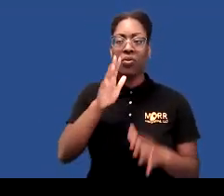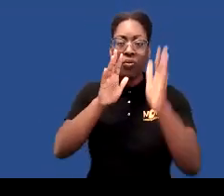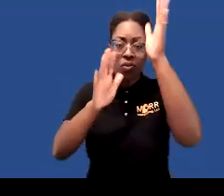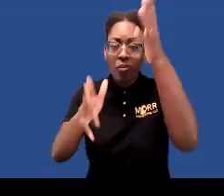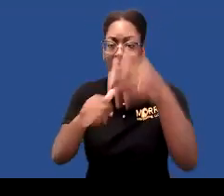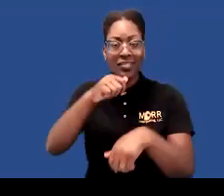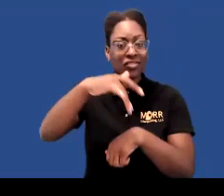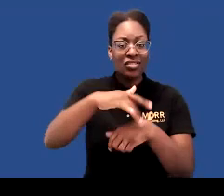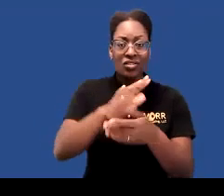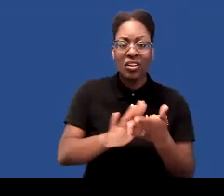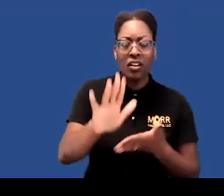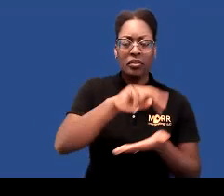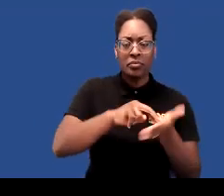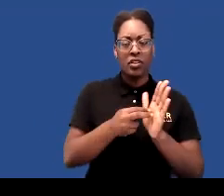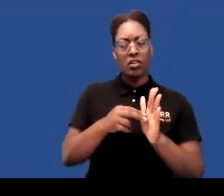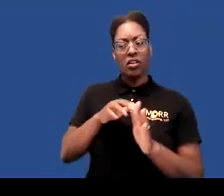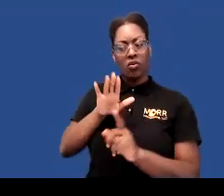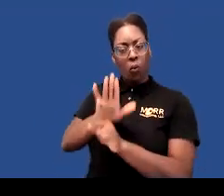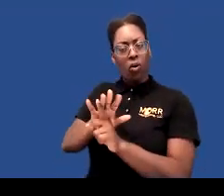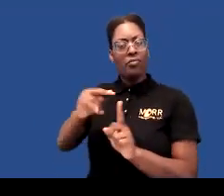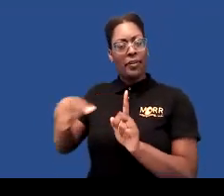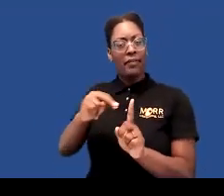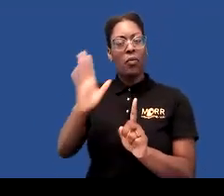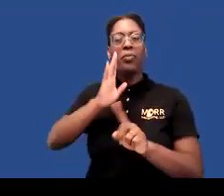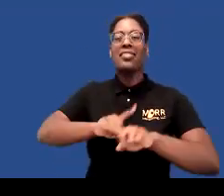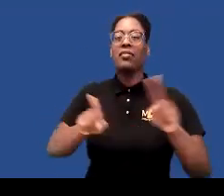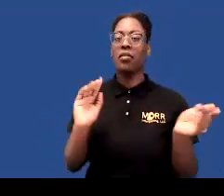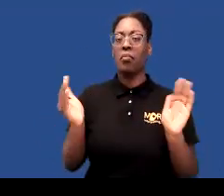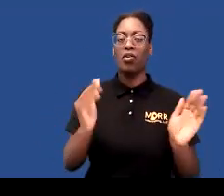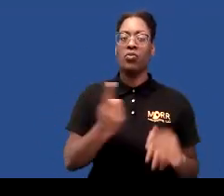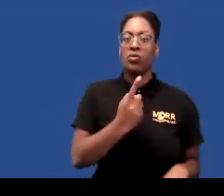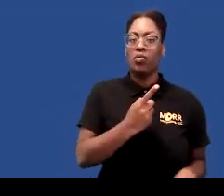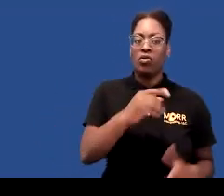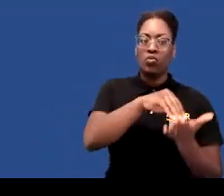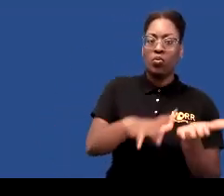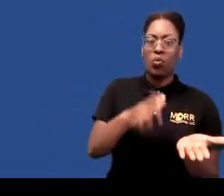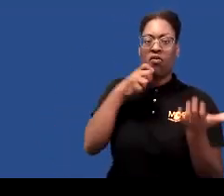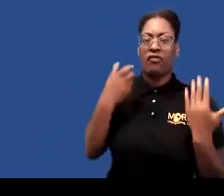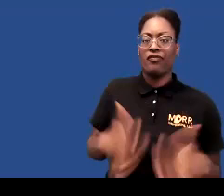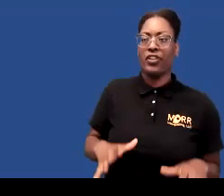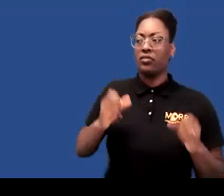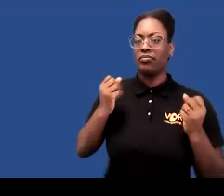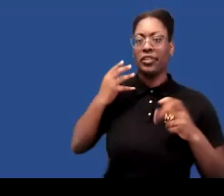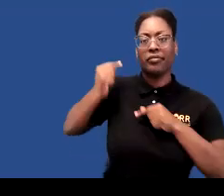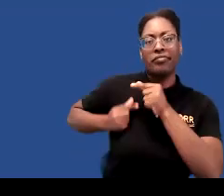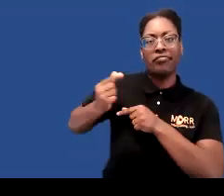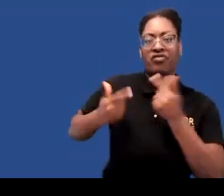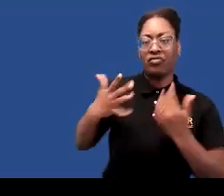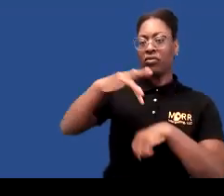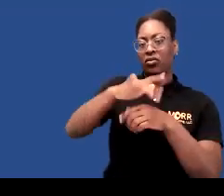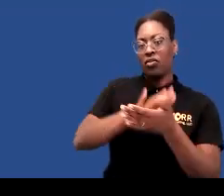And I think it's always prudent to be mindful of how we're correcting students,